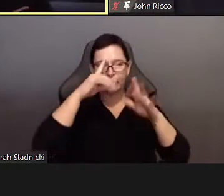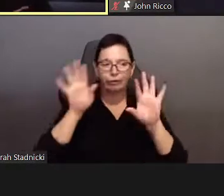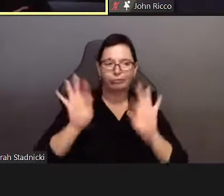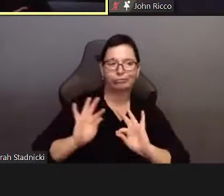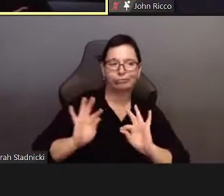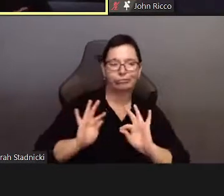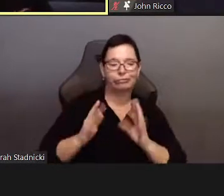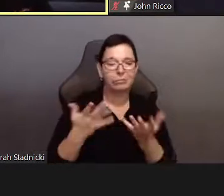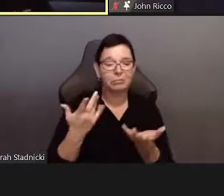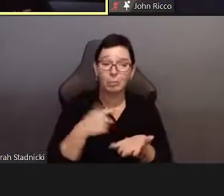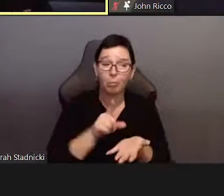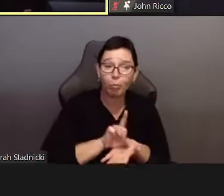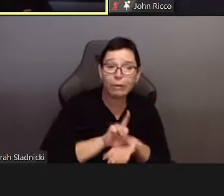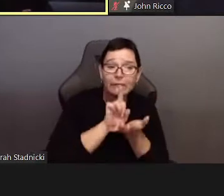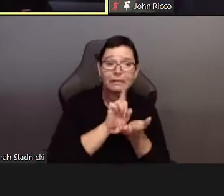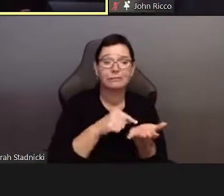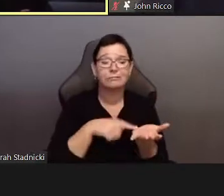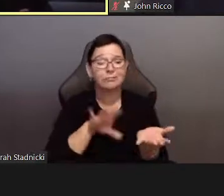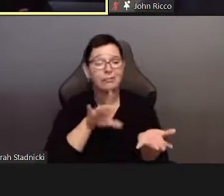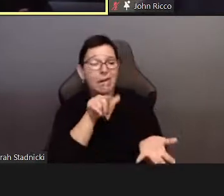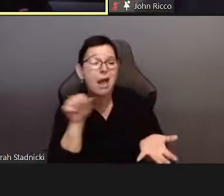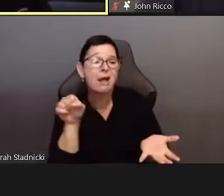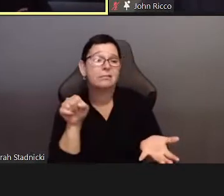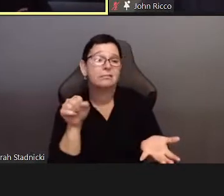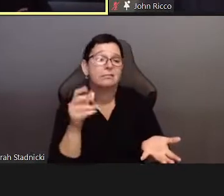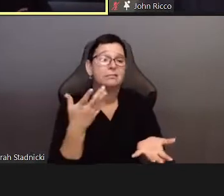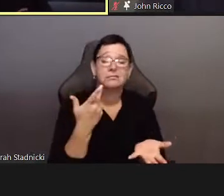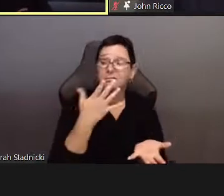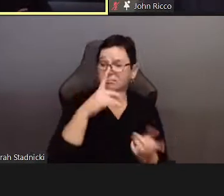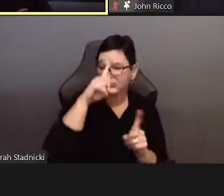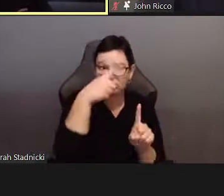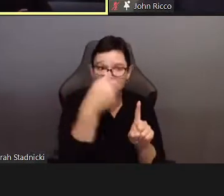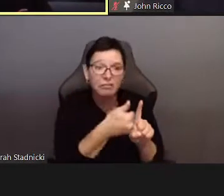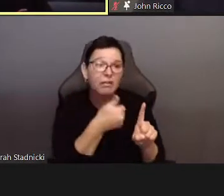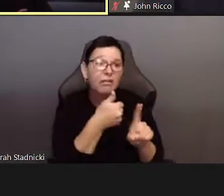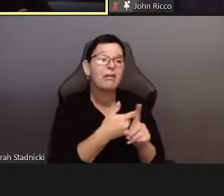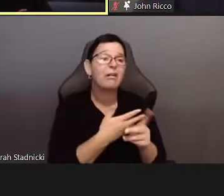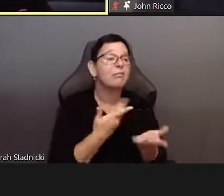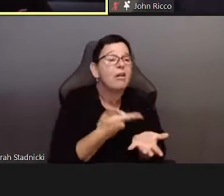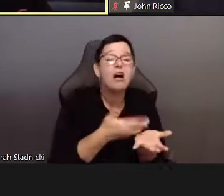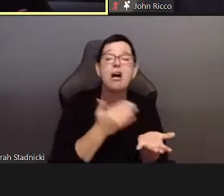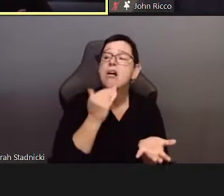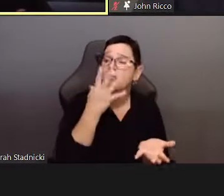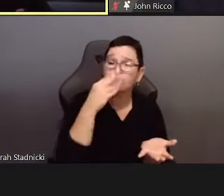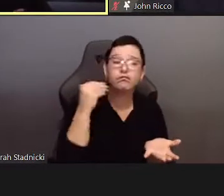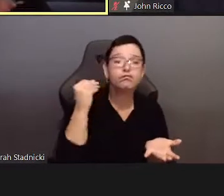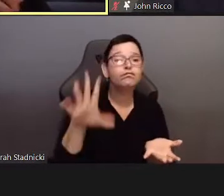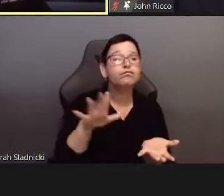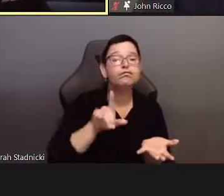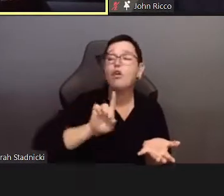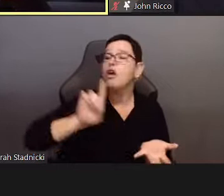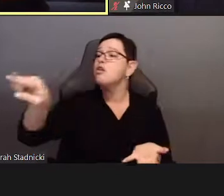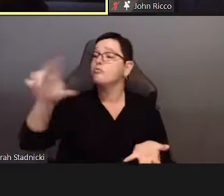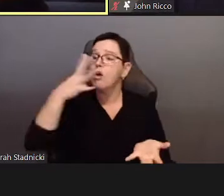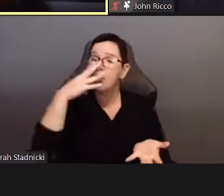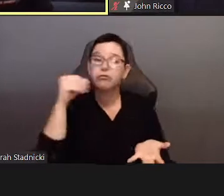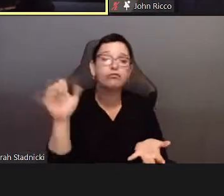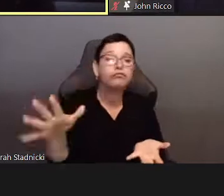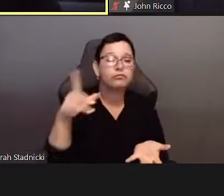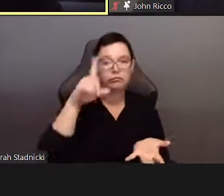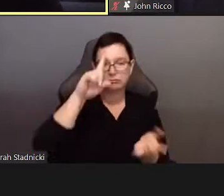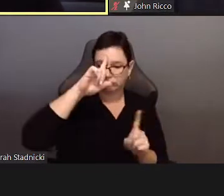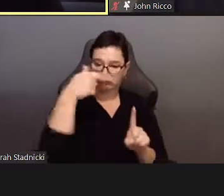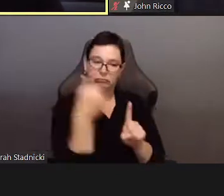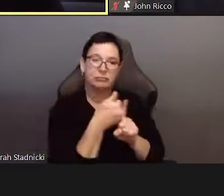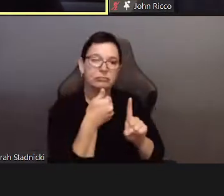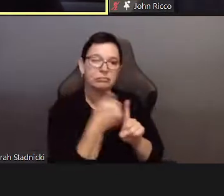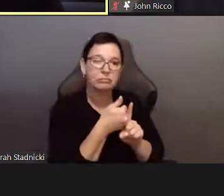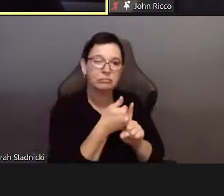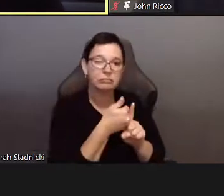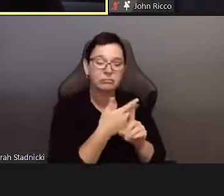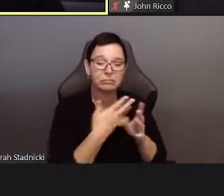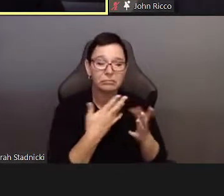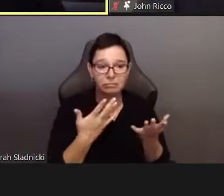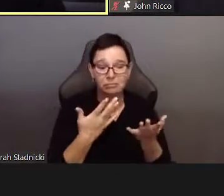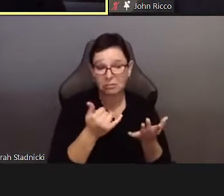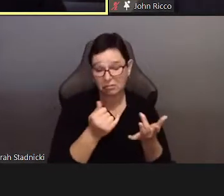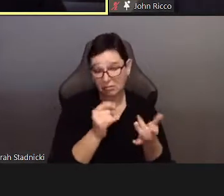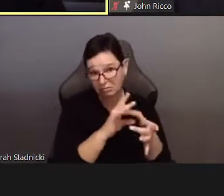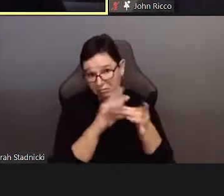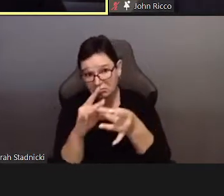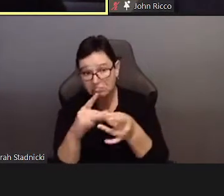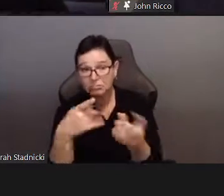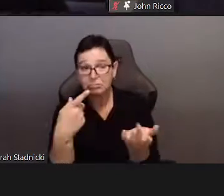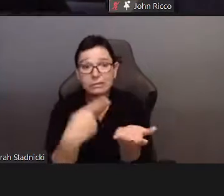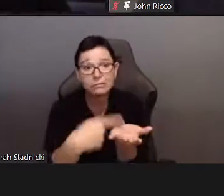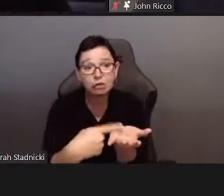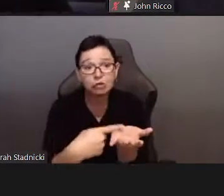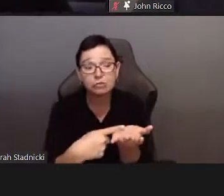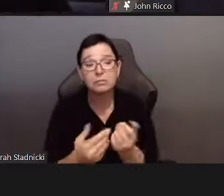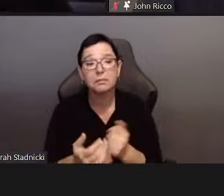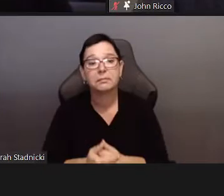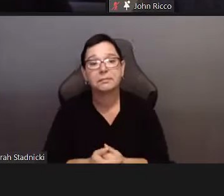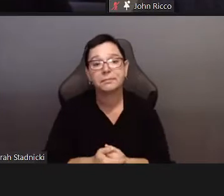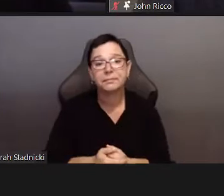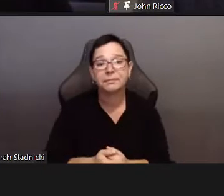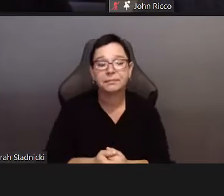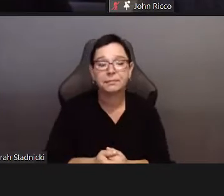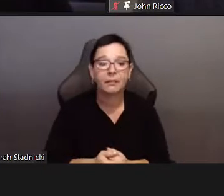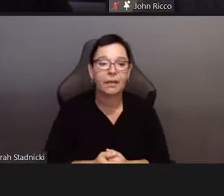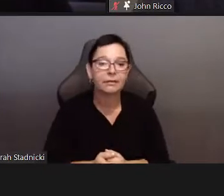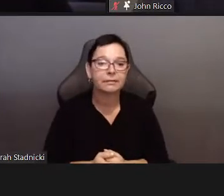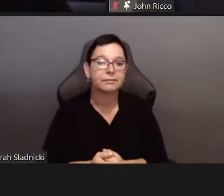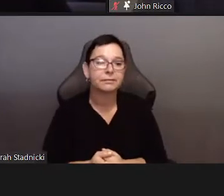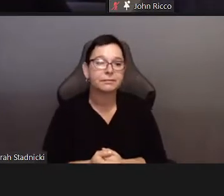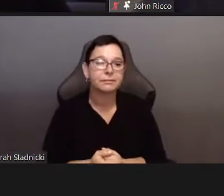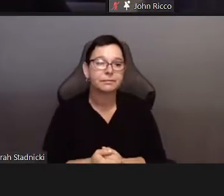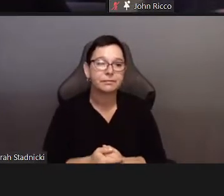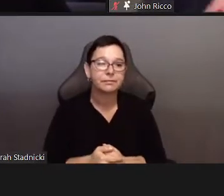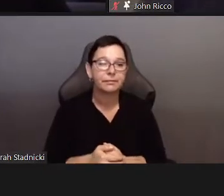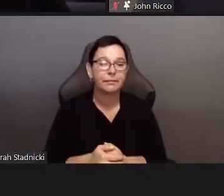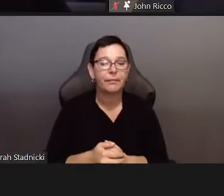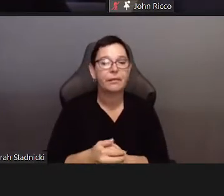It’s just a little story.